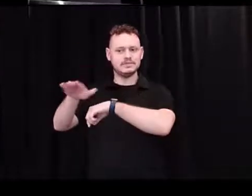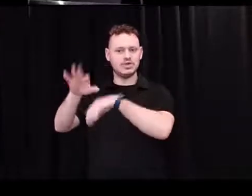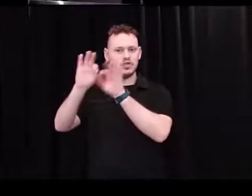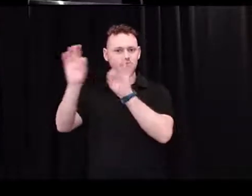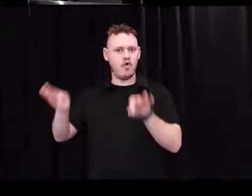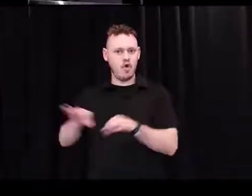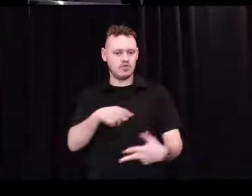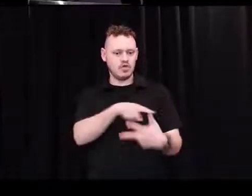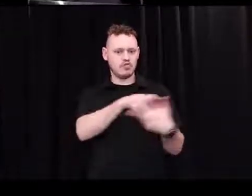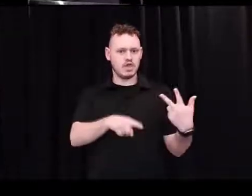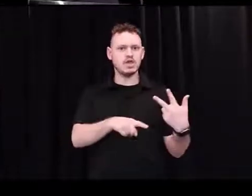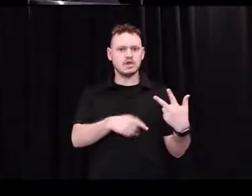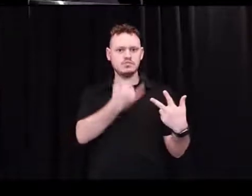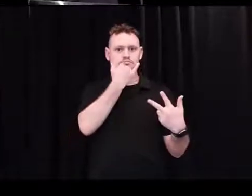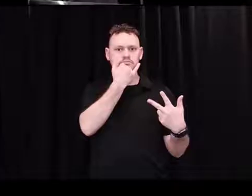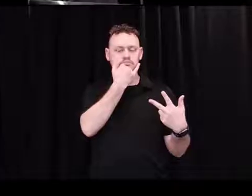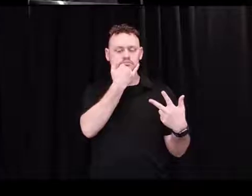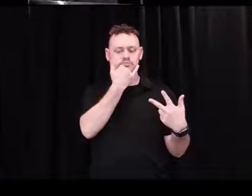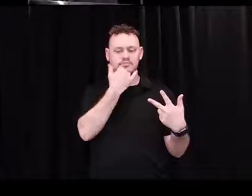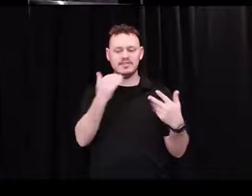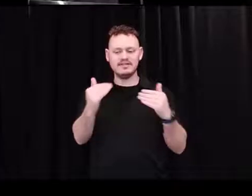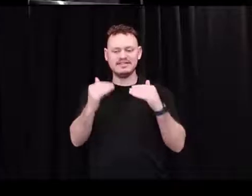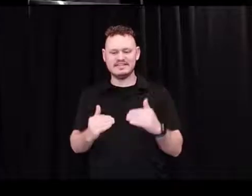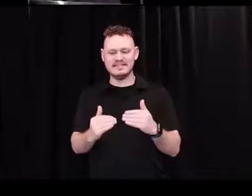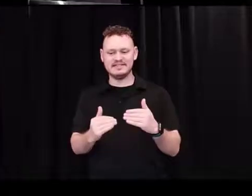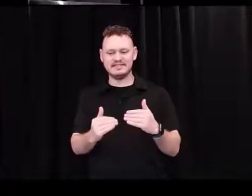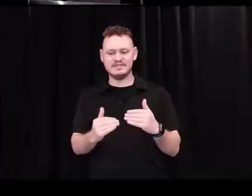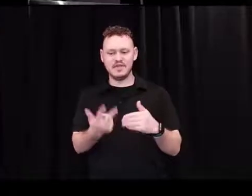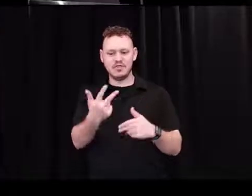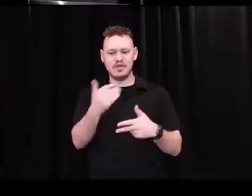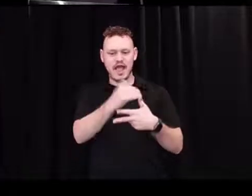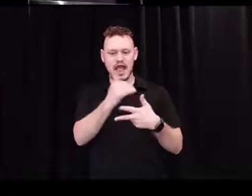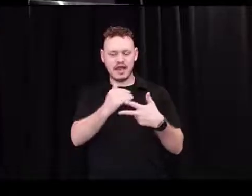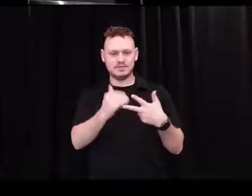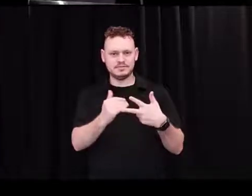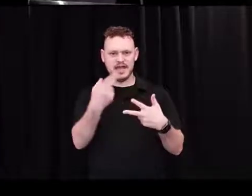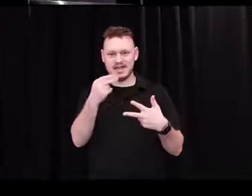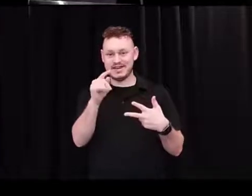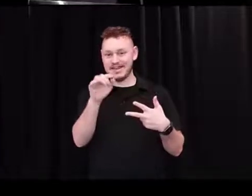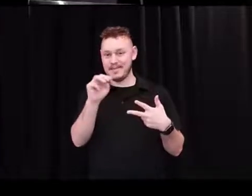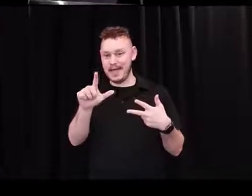and then underneath that is uh list of three items. It's an HTML list by the way, which will